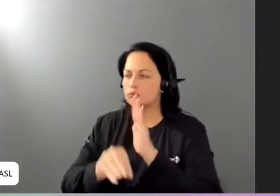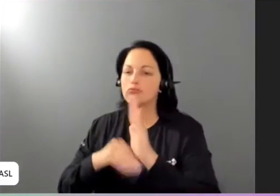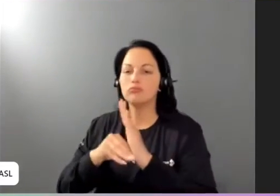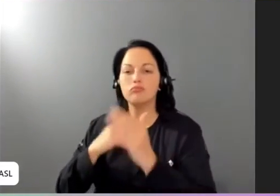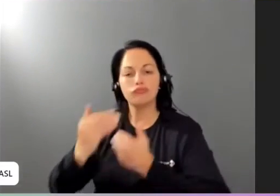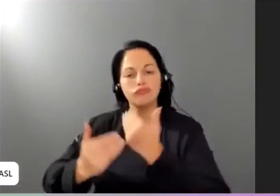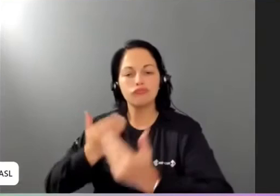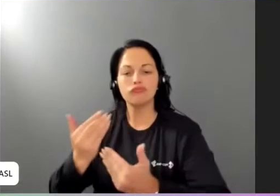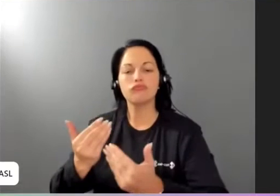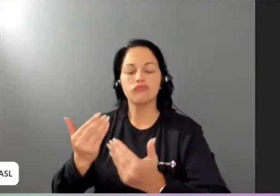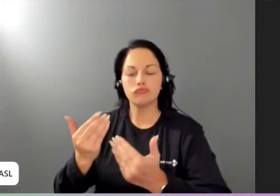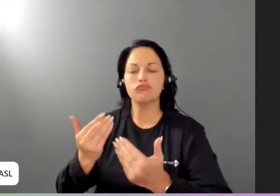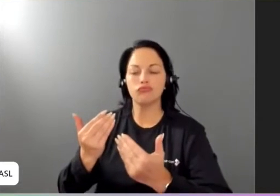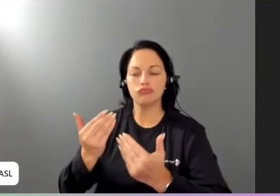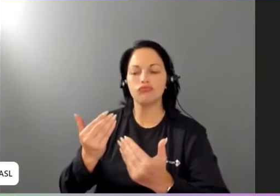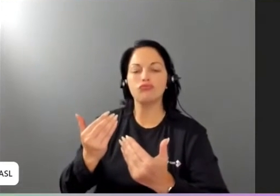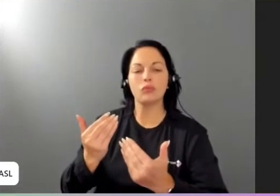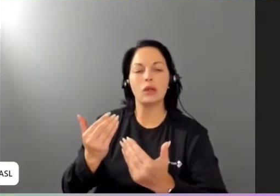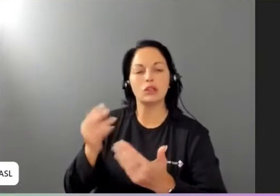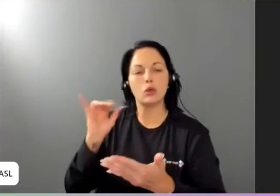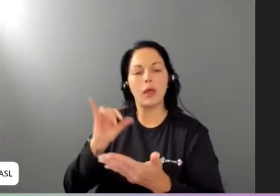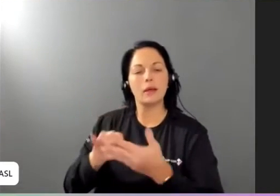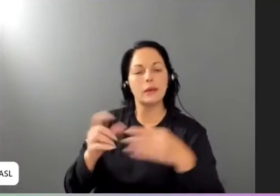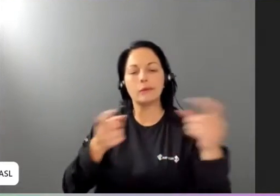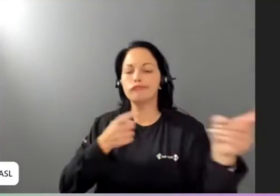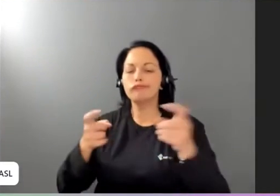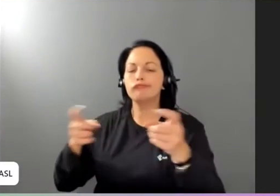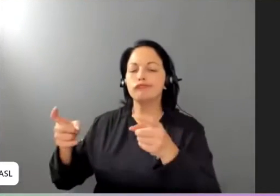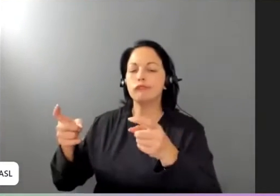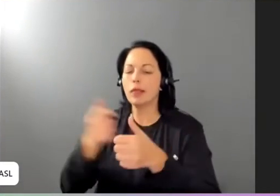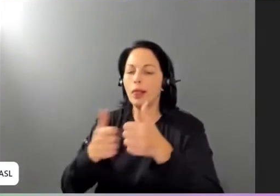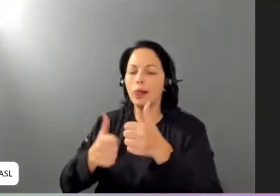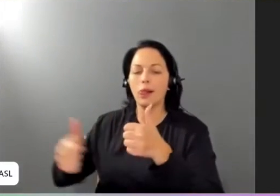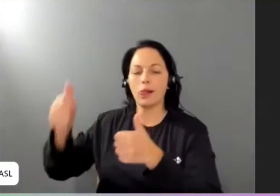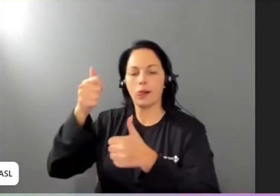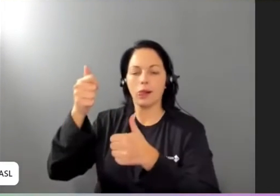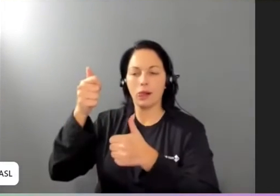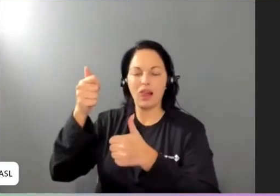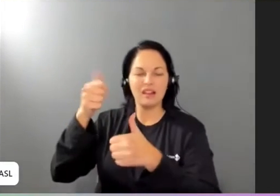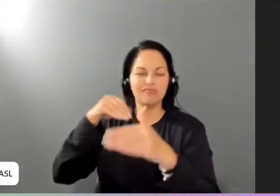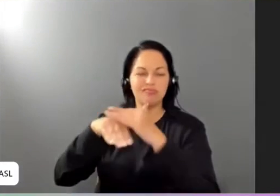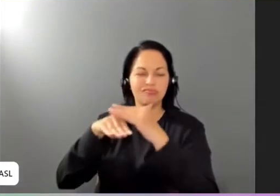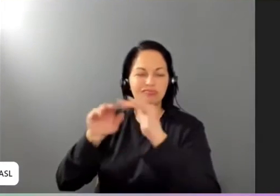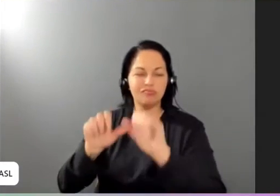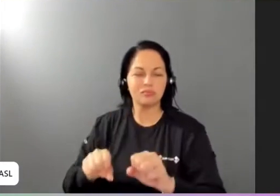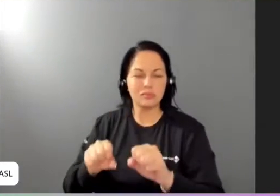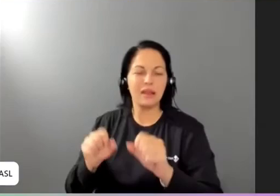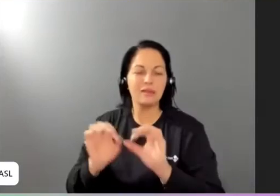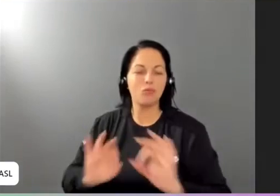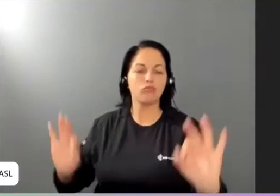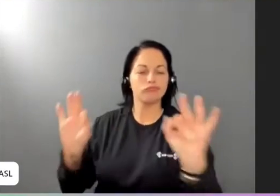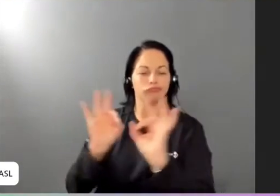technology. And I've seen seen the maturity model process that lead to kind of governance